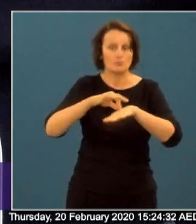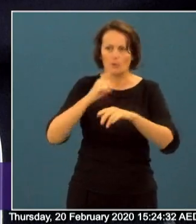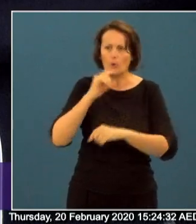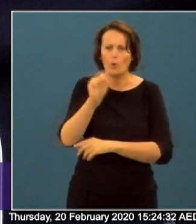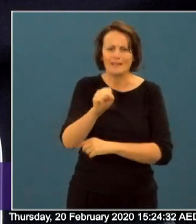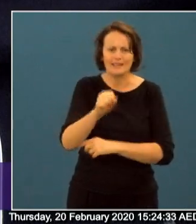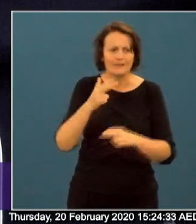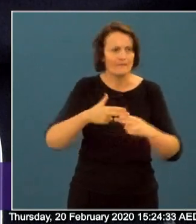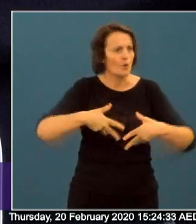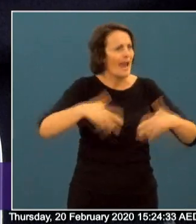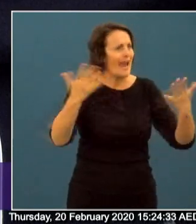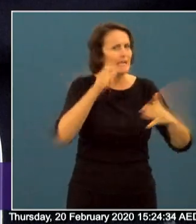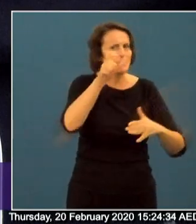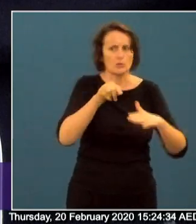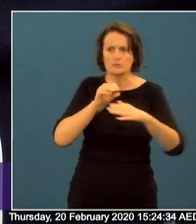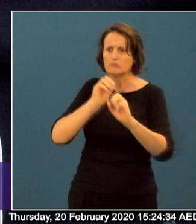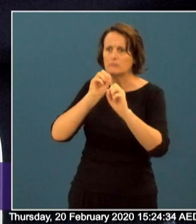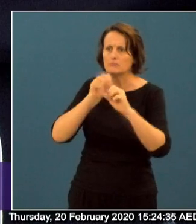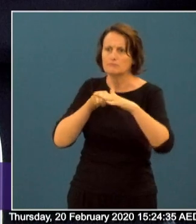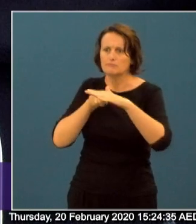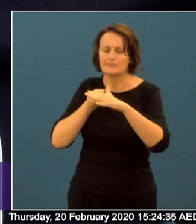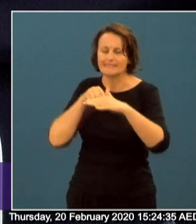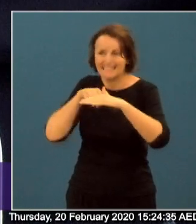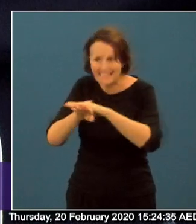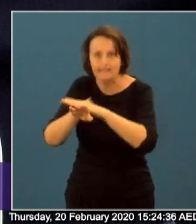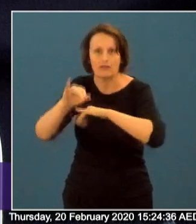for anyone can be a stressful, anxiety-provoking situation.